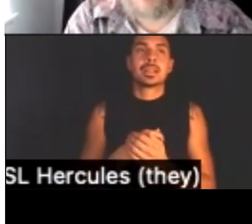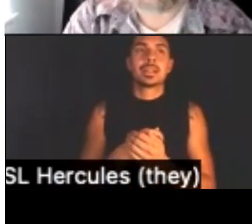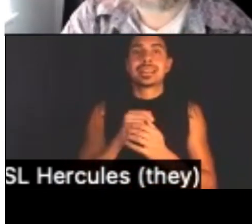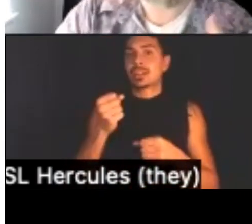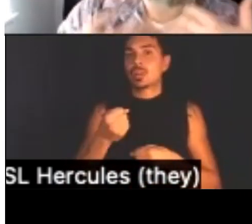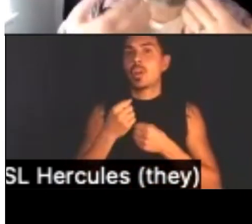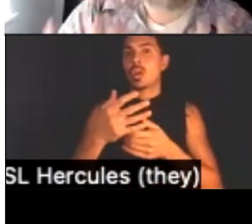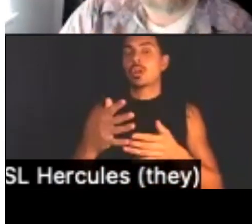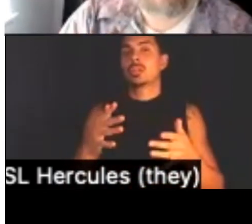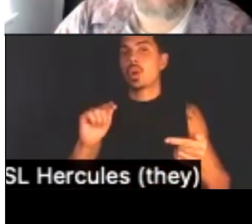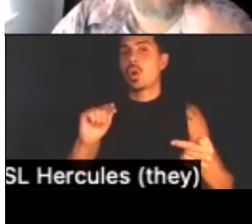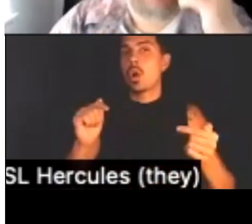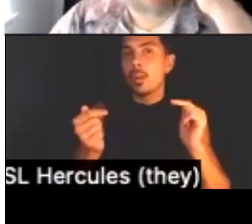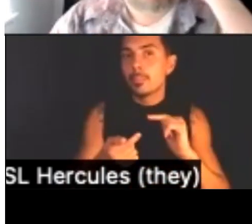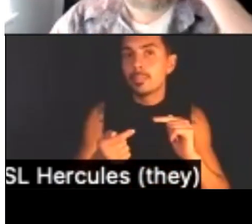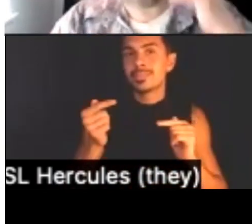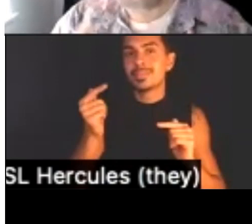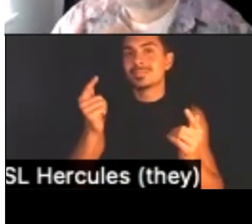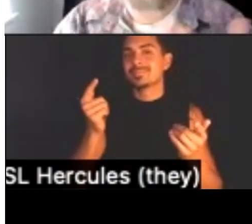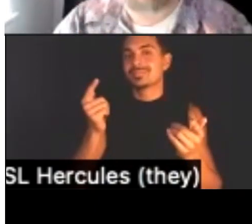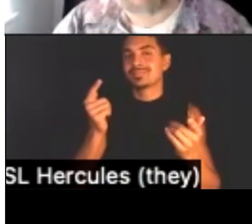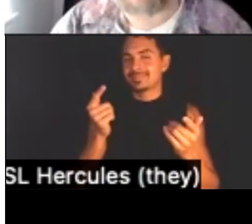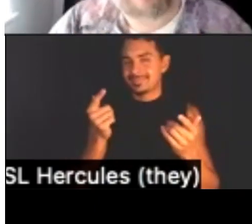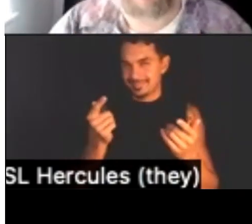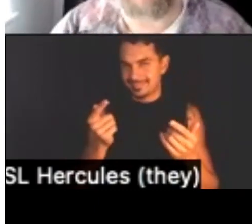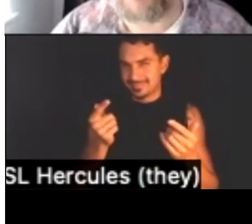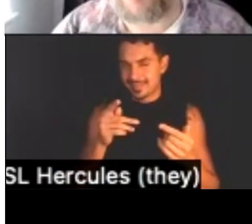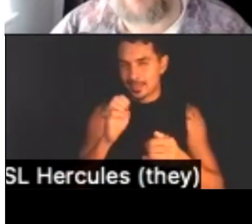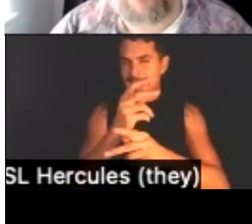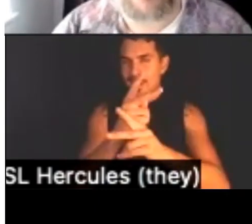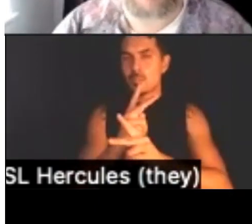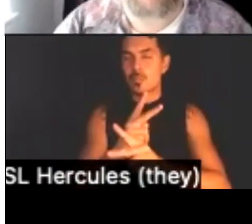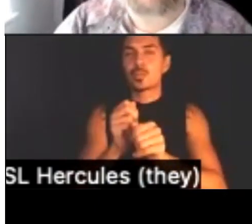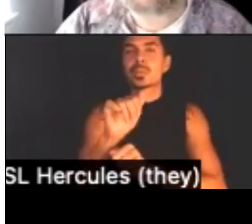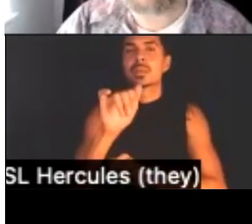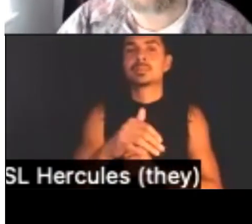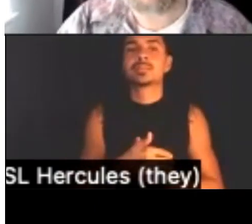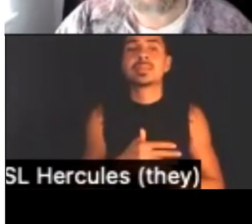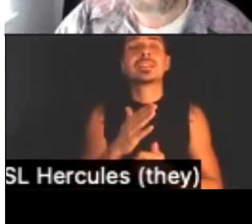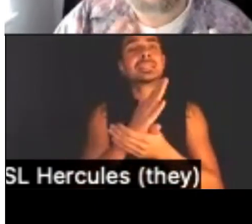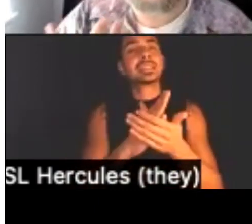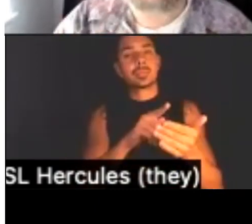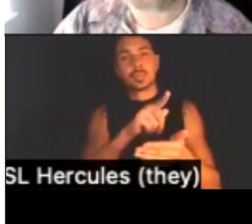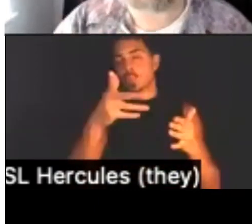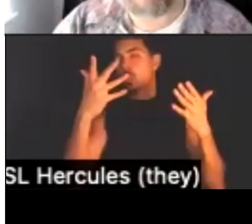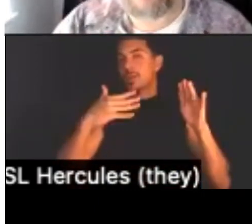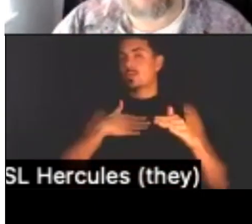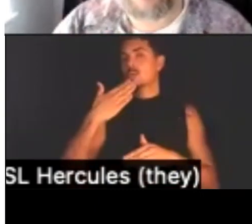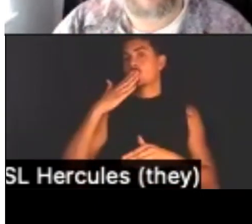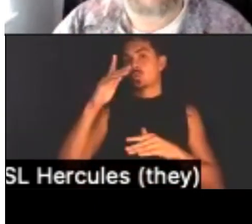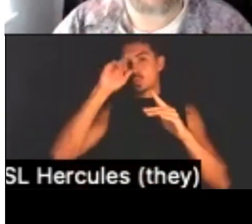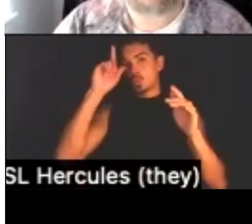So a couple of ways, and many of you already have good working strategies, is to talk with your clients.